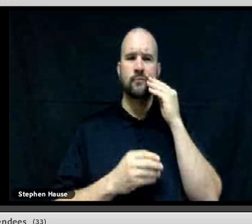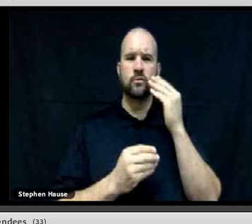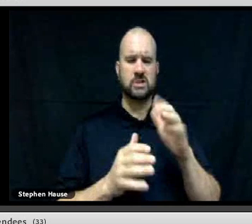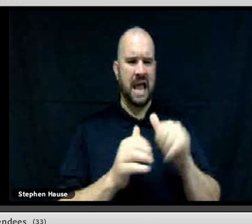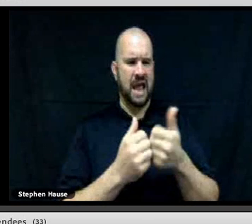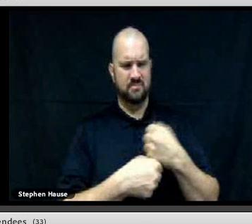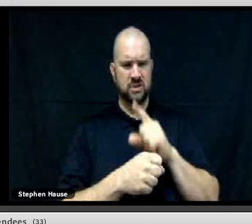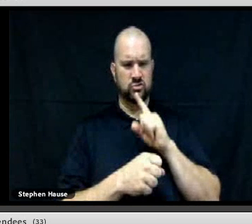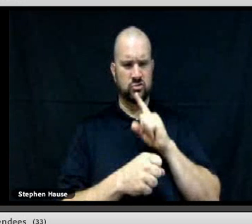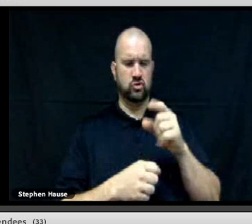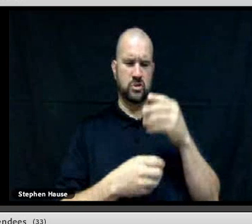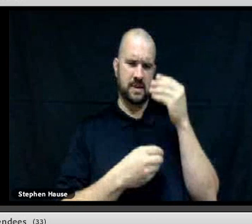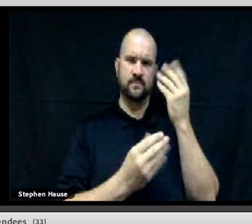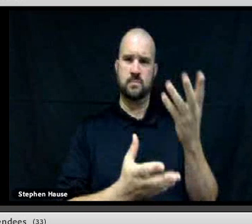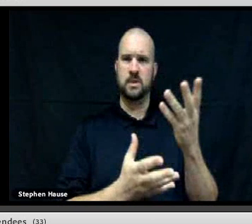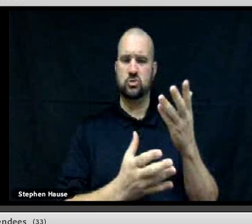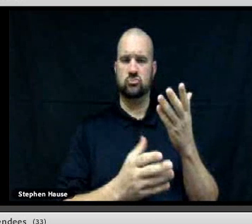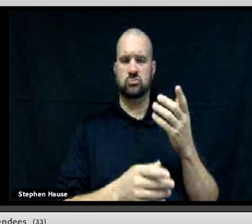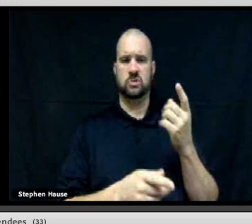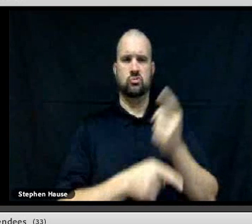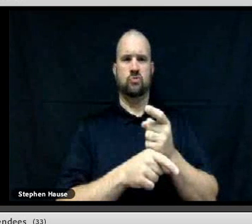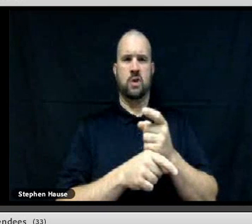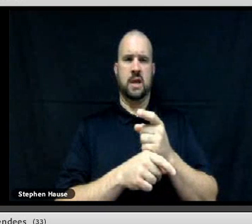so it's usable for DPLA.